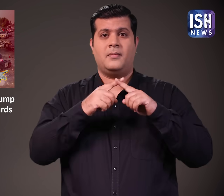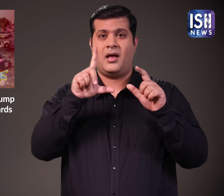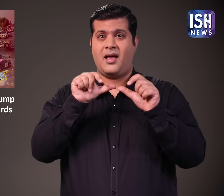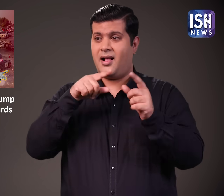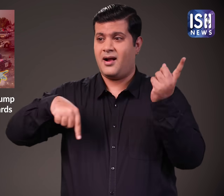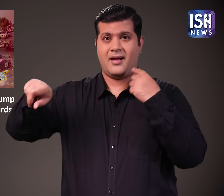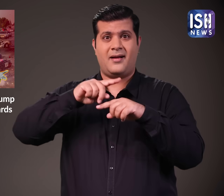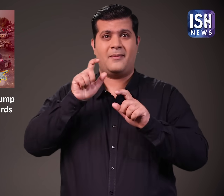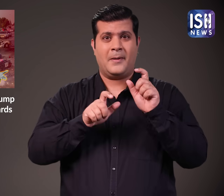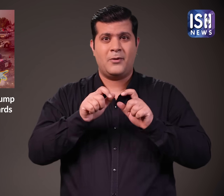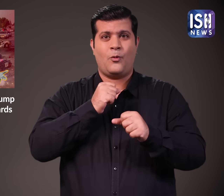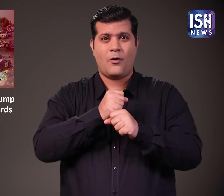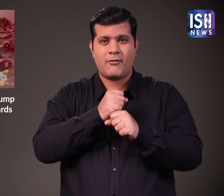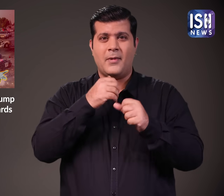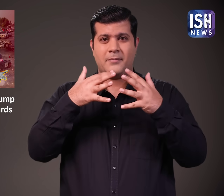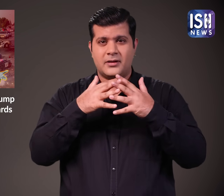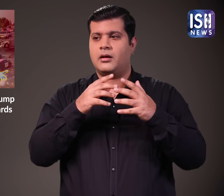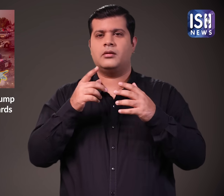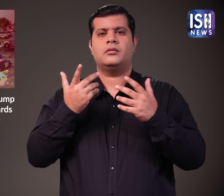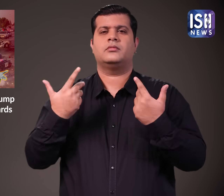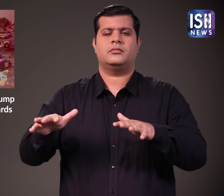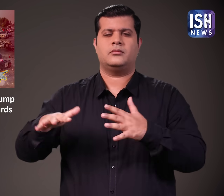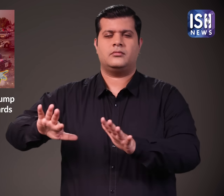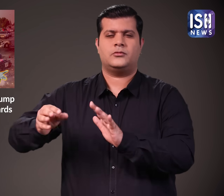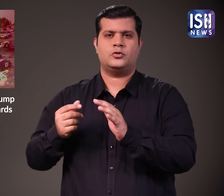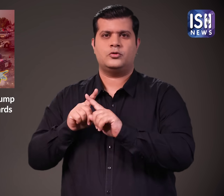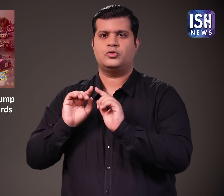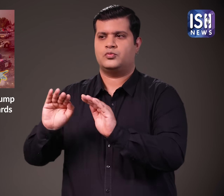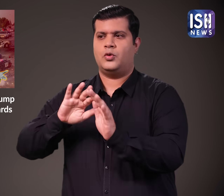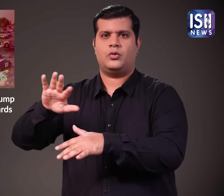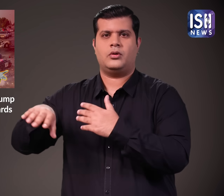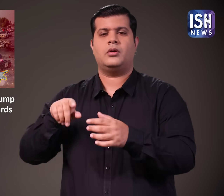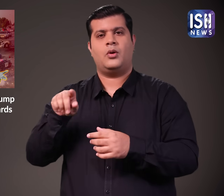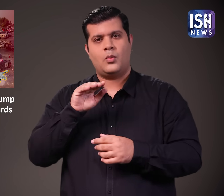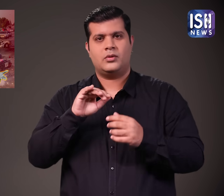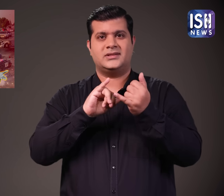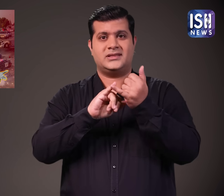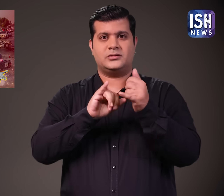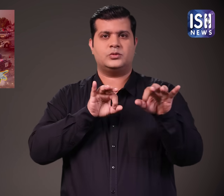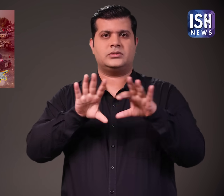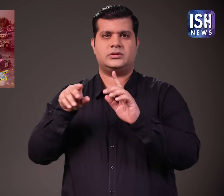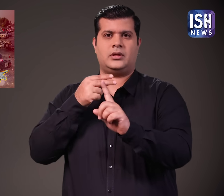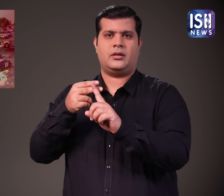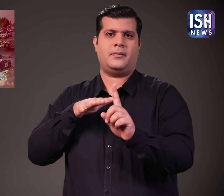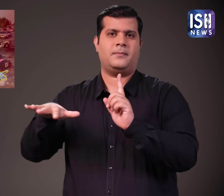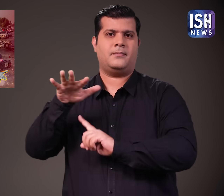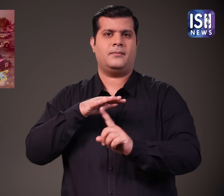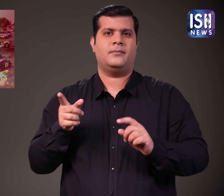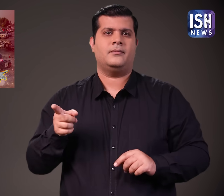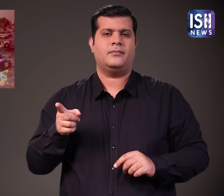Also, in LA, people are protected and supported by the government, which is why it's known as a sanctuary city.